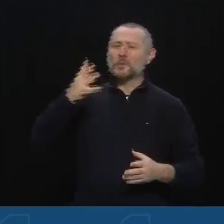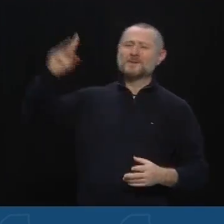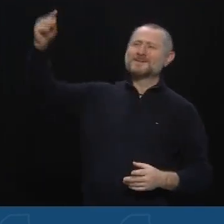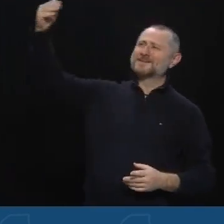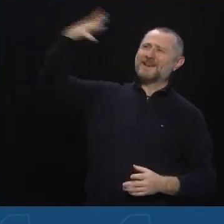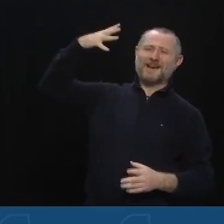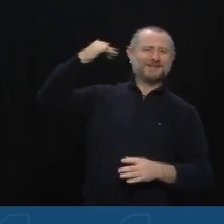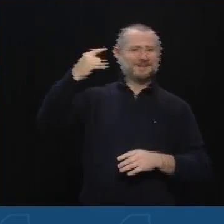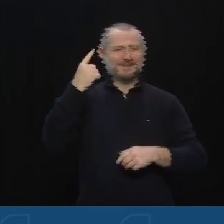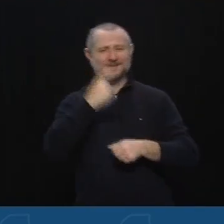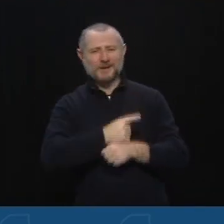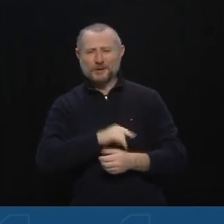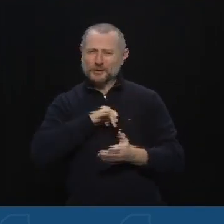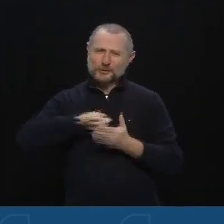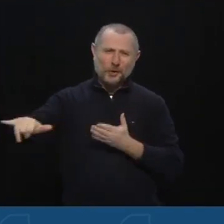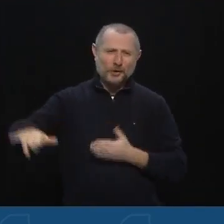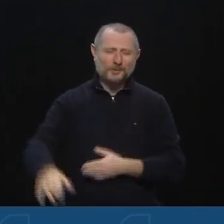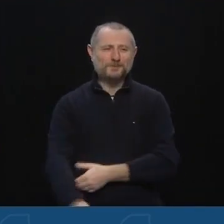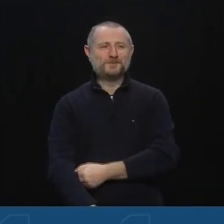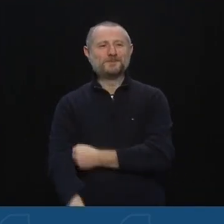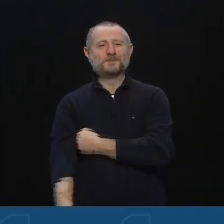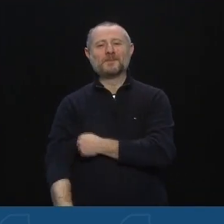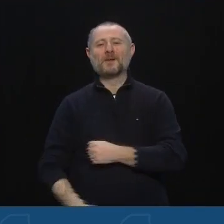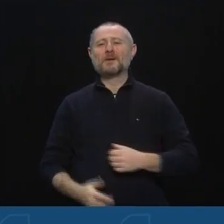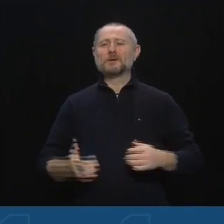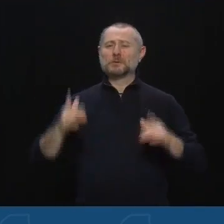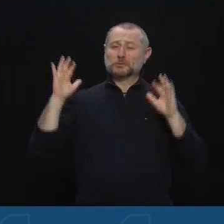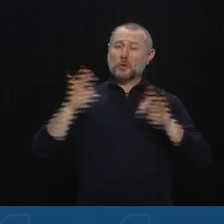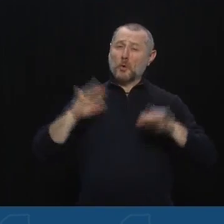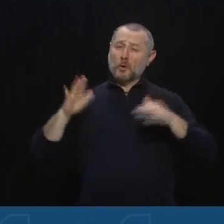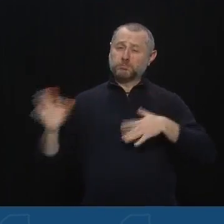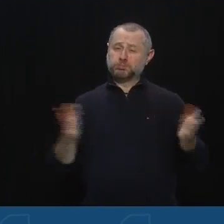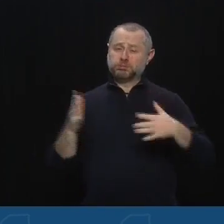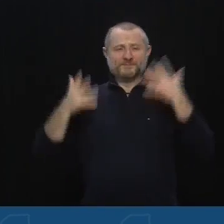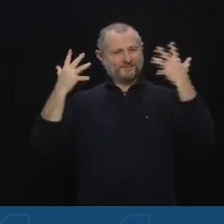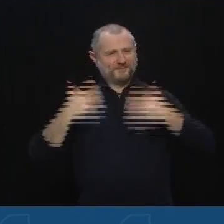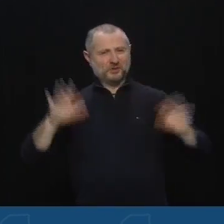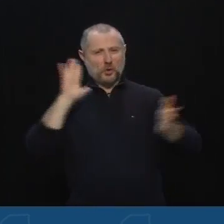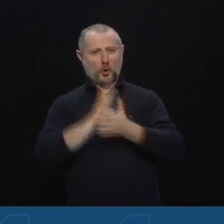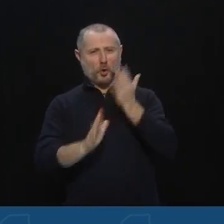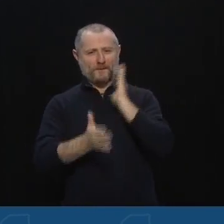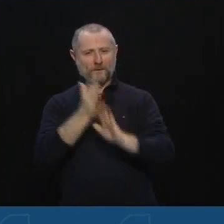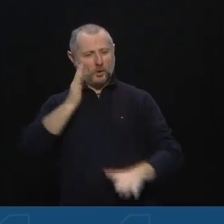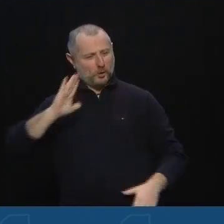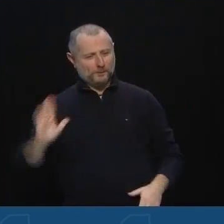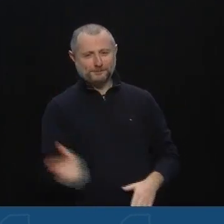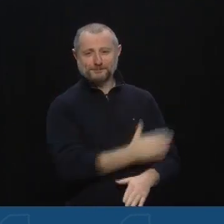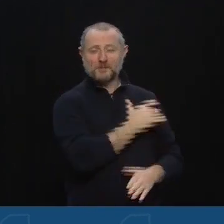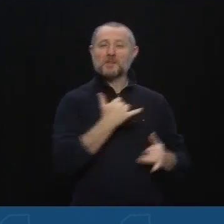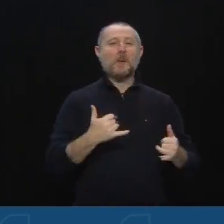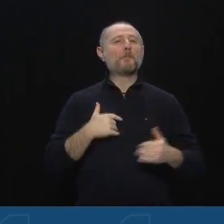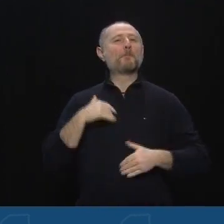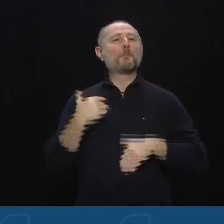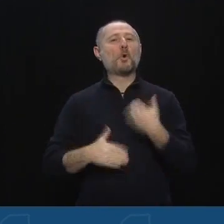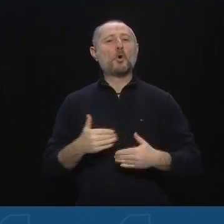THANK YOU. GOOD MORNING. IT IS A BEAUTIFUL, SUNNY DAY IN NEW YORK.